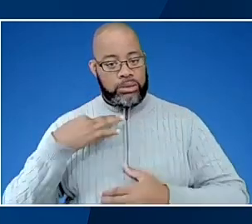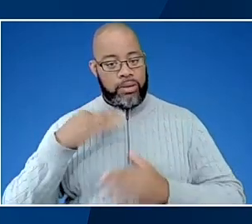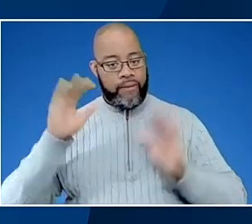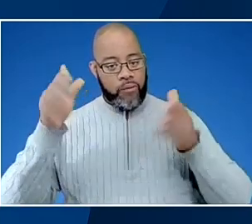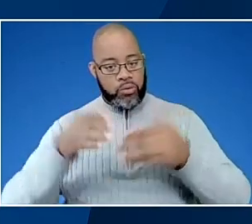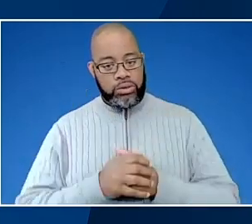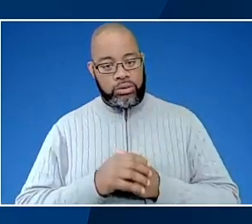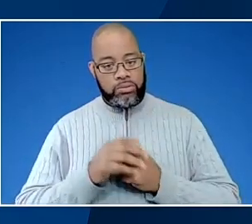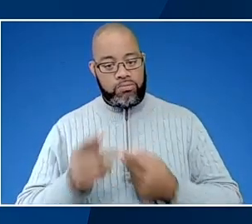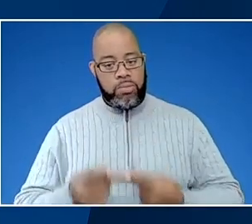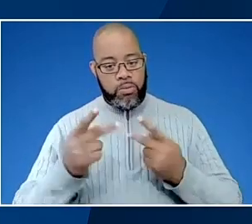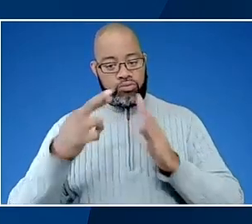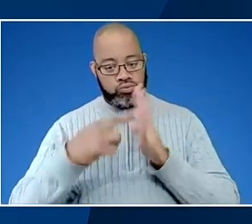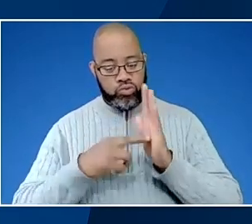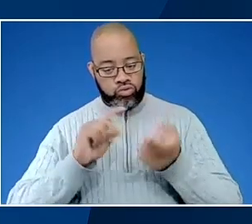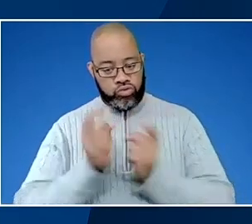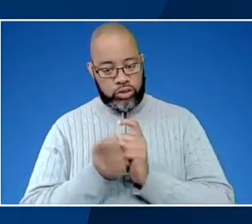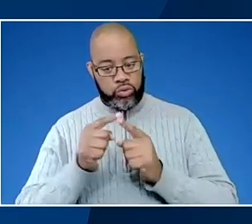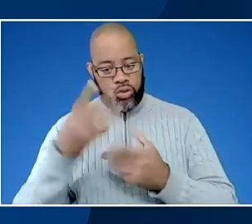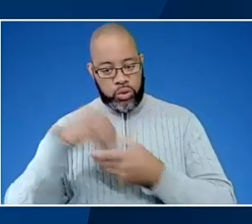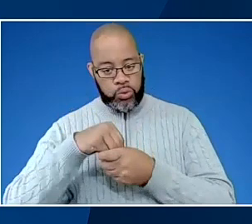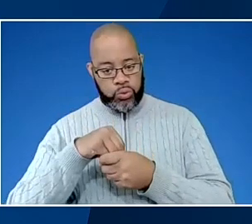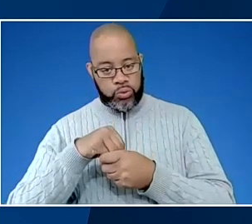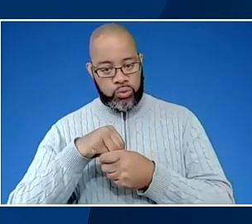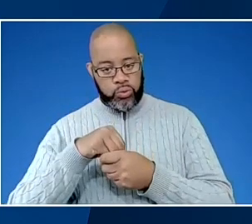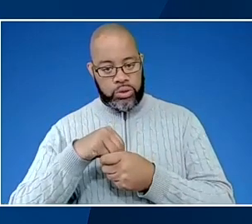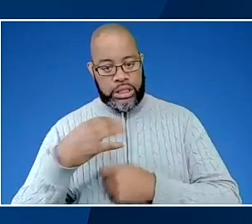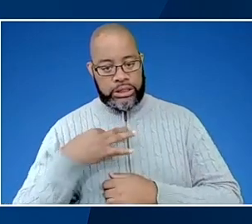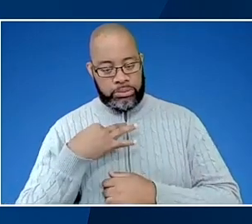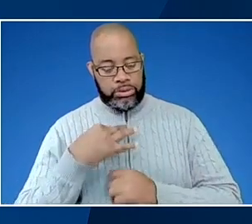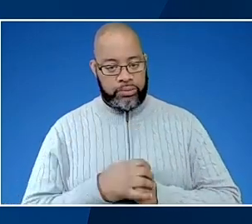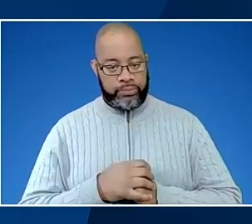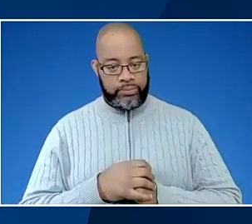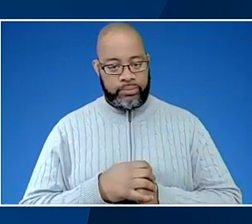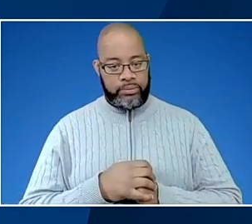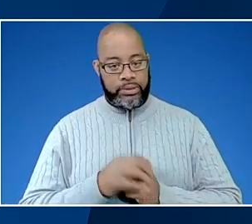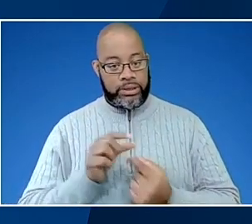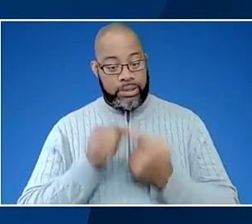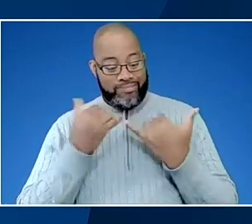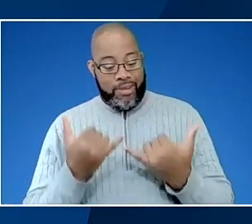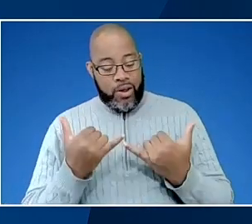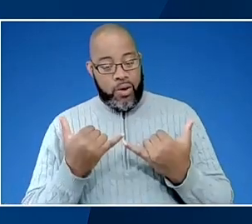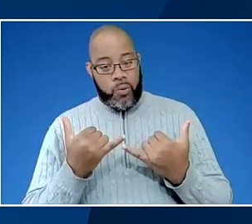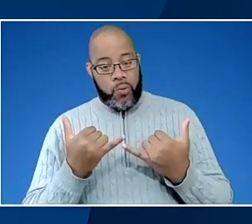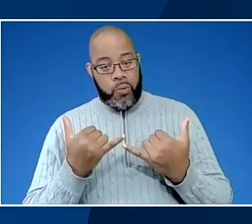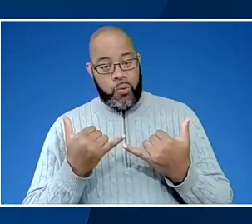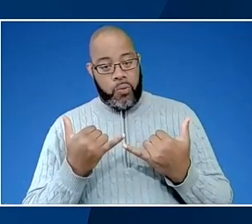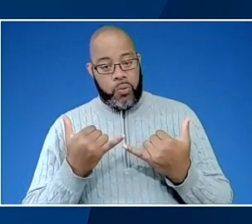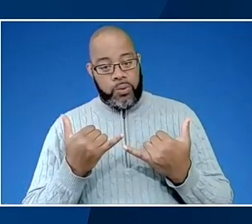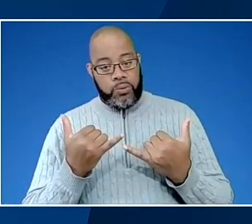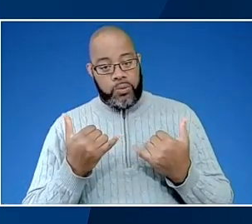rule change to include eligibility, especially now, with the issues with the